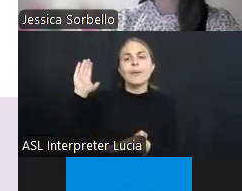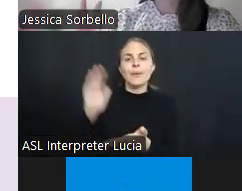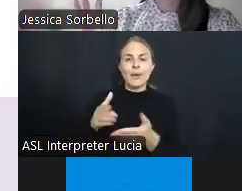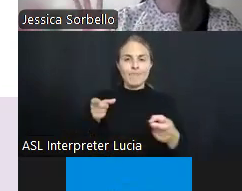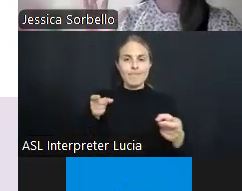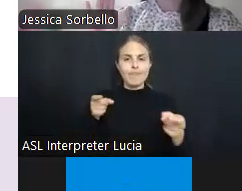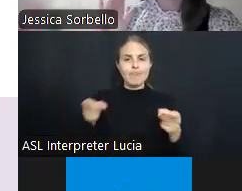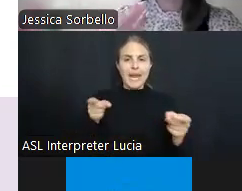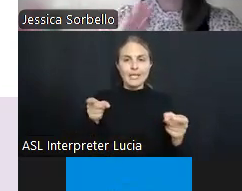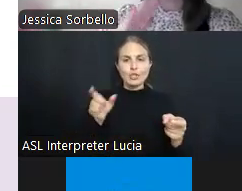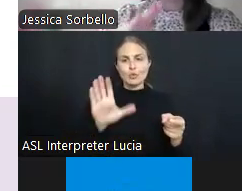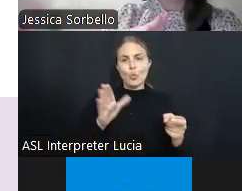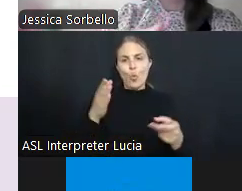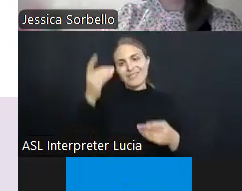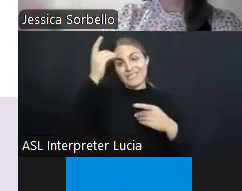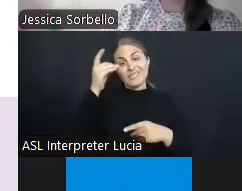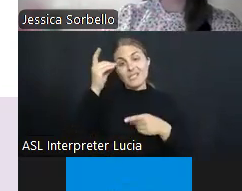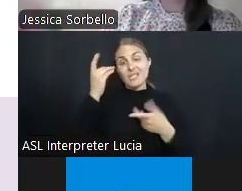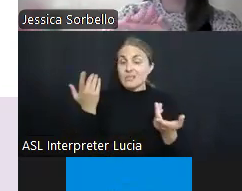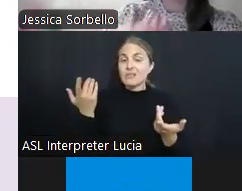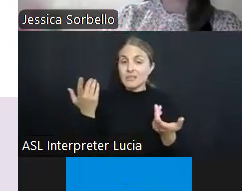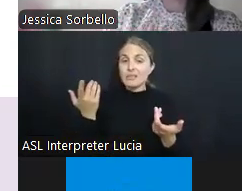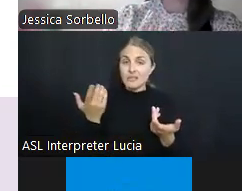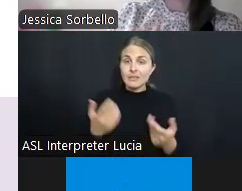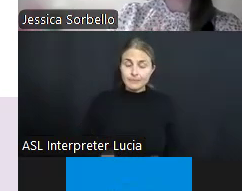then make healthier decisions so that individual with